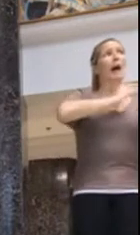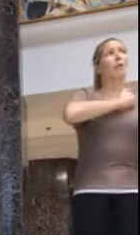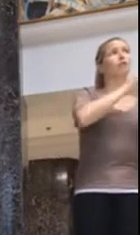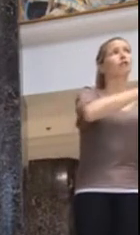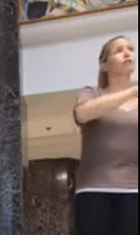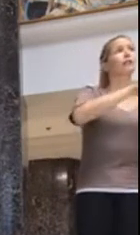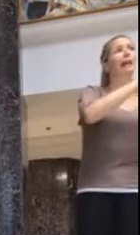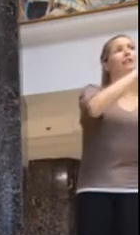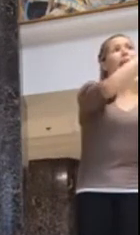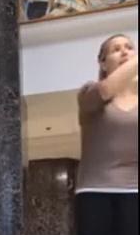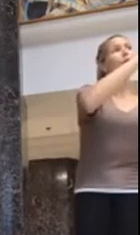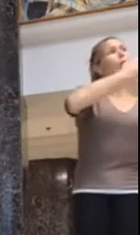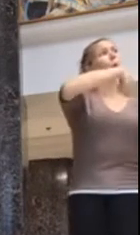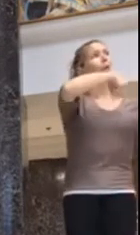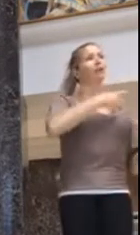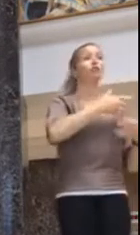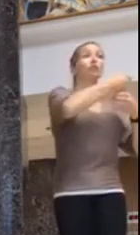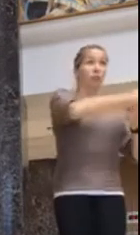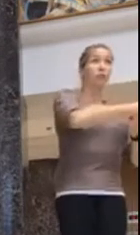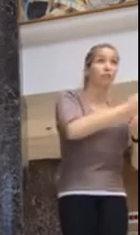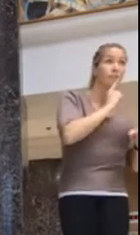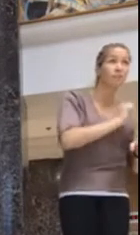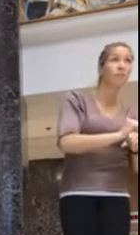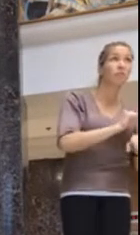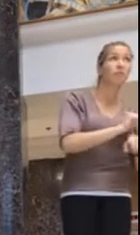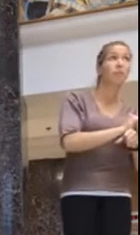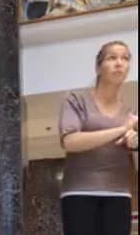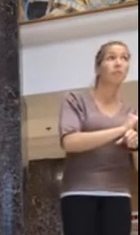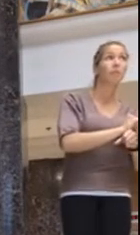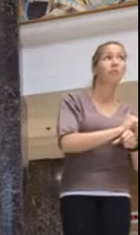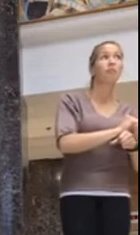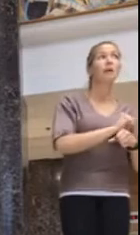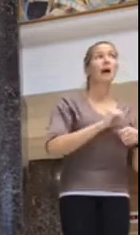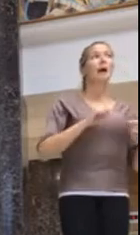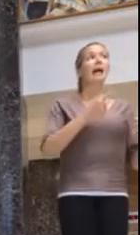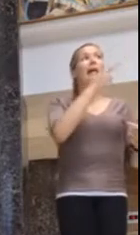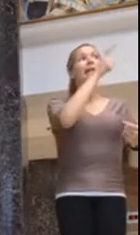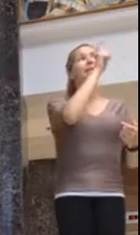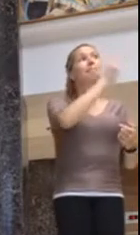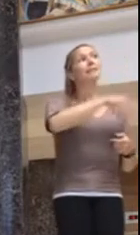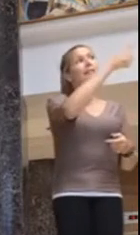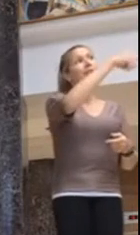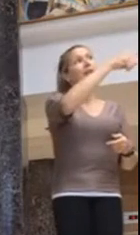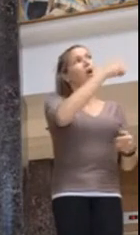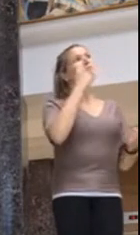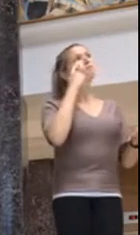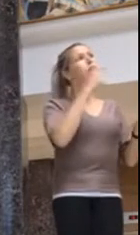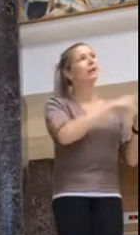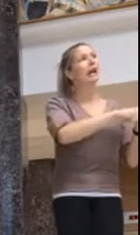They must take ownership and recognize what they are doing to our child's mental health.